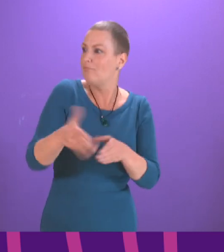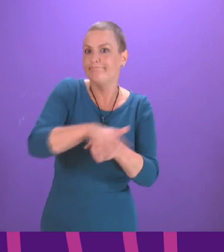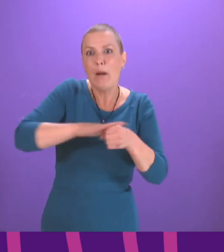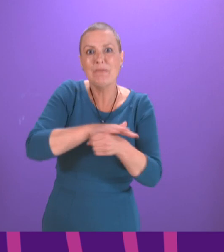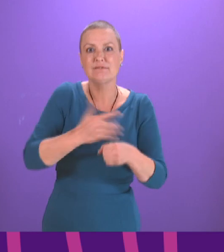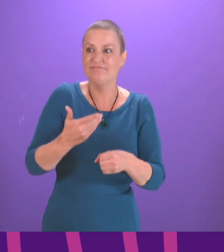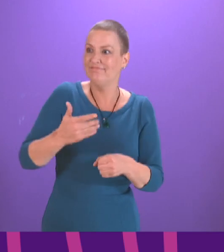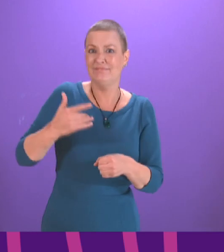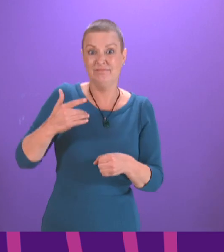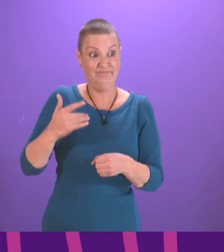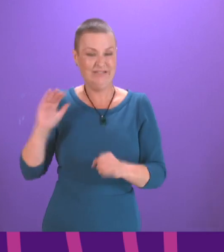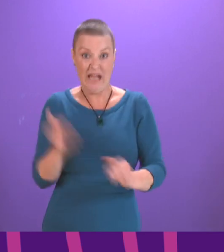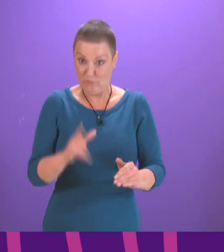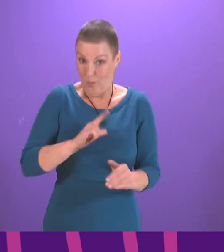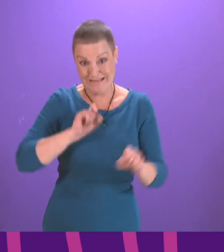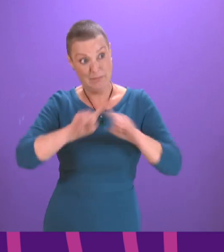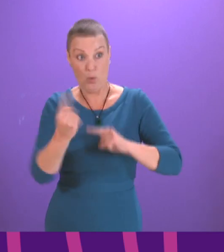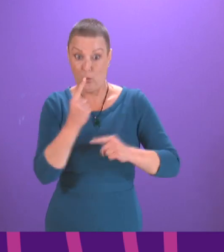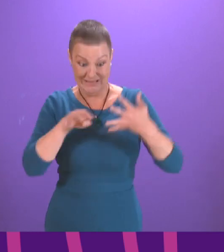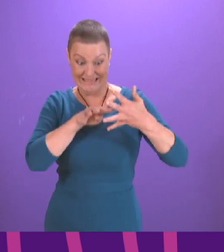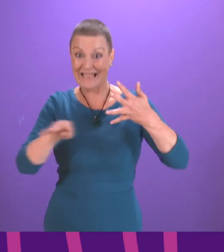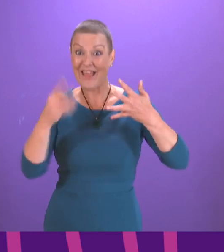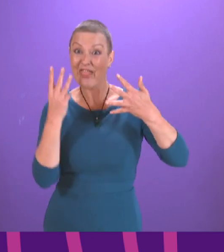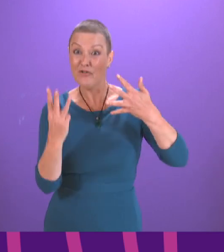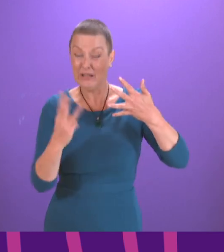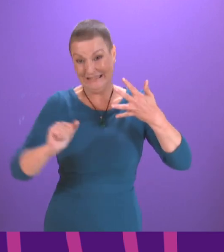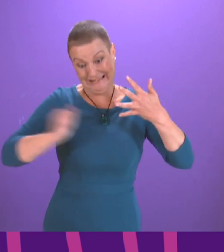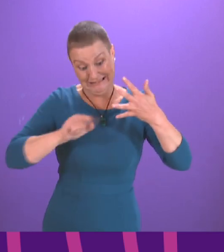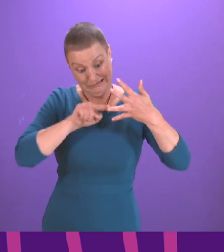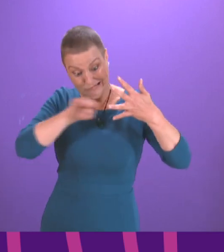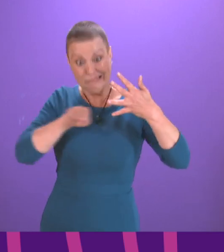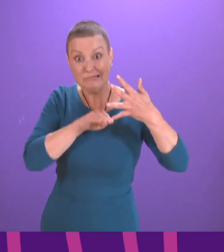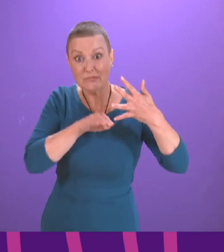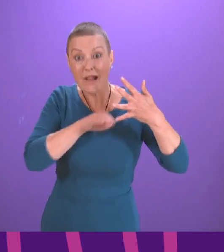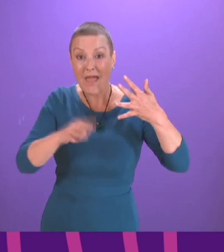the areas that are in tier 3 now and that might be in tier 4 in the future?